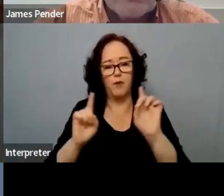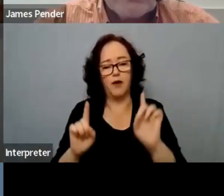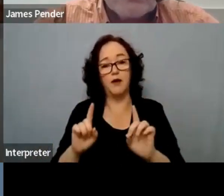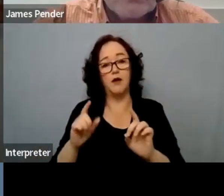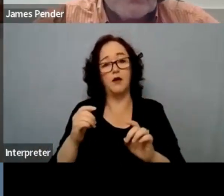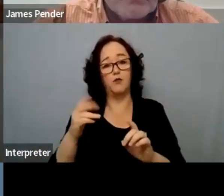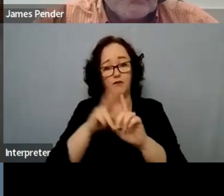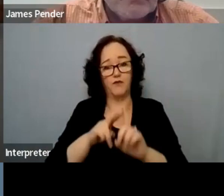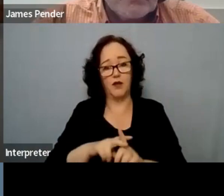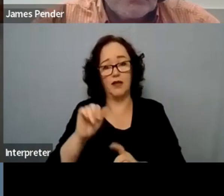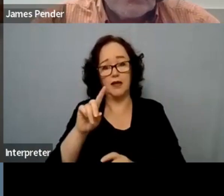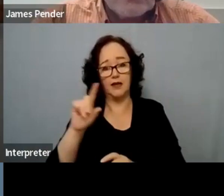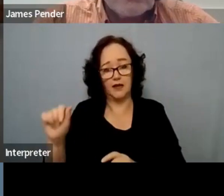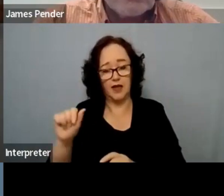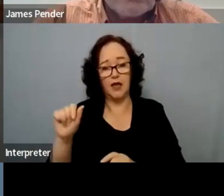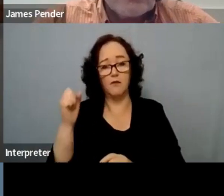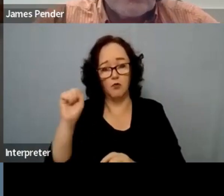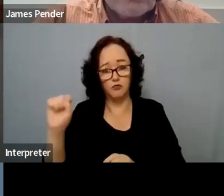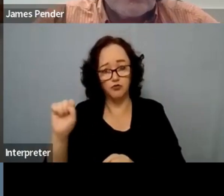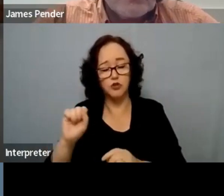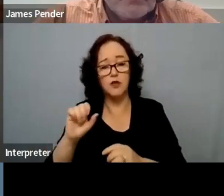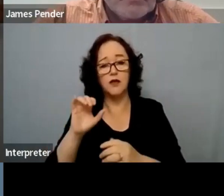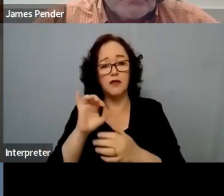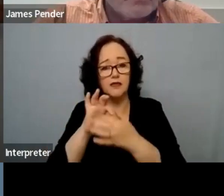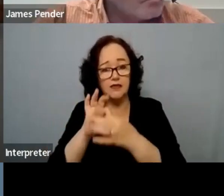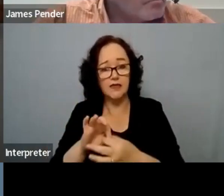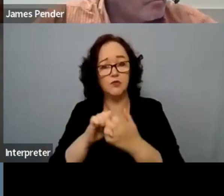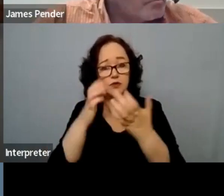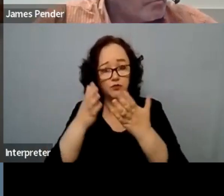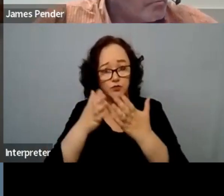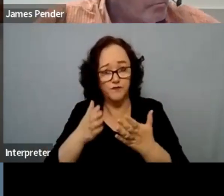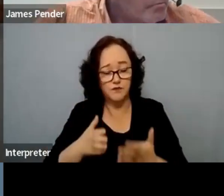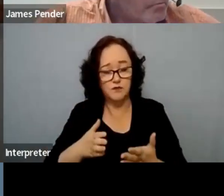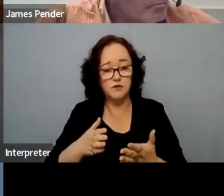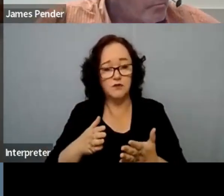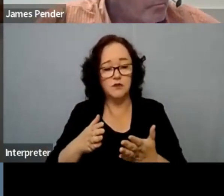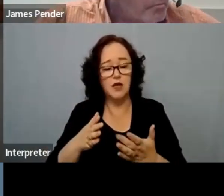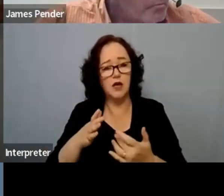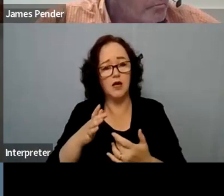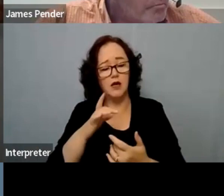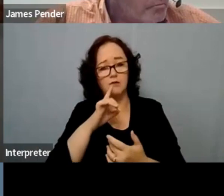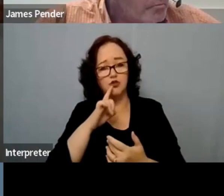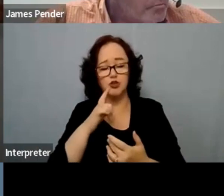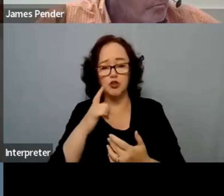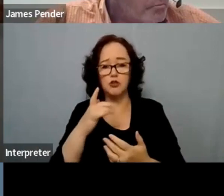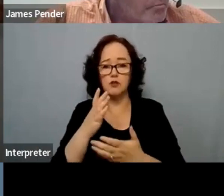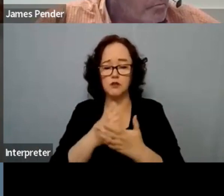and he is connected to services. I'm sure some of his outbursts are because he's scared and